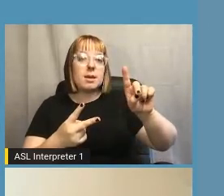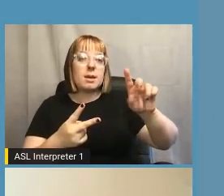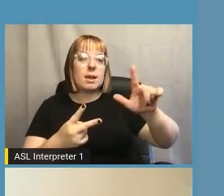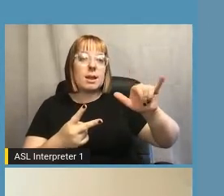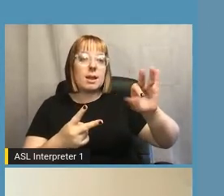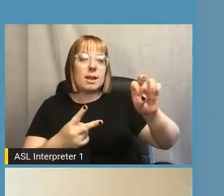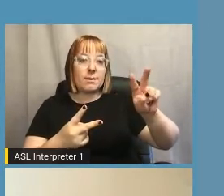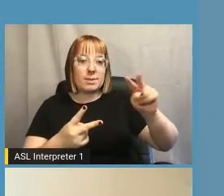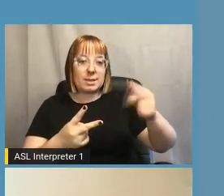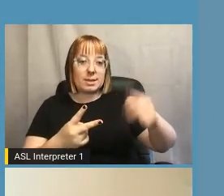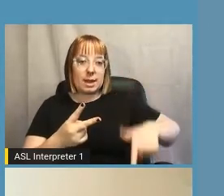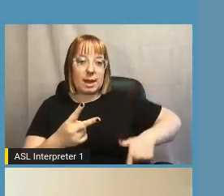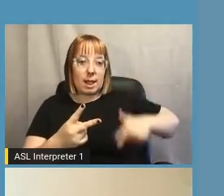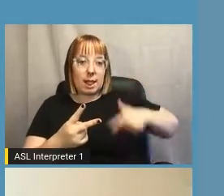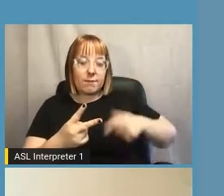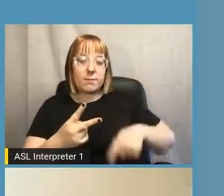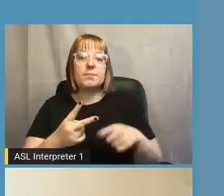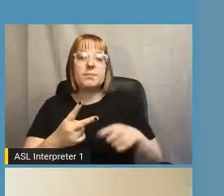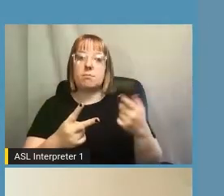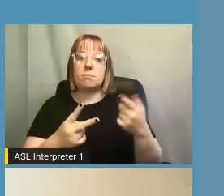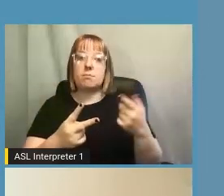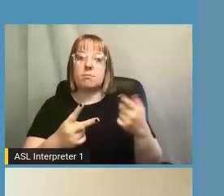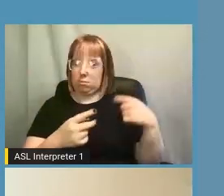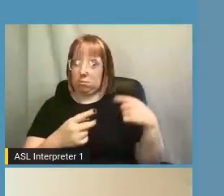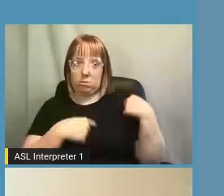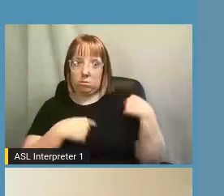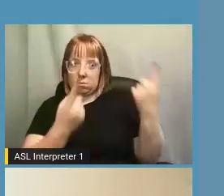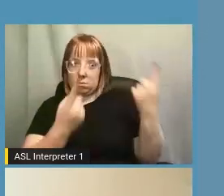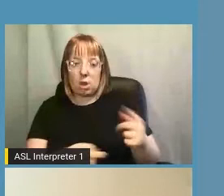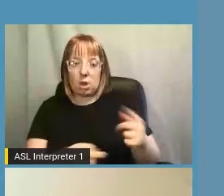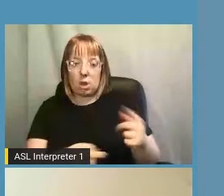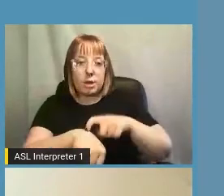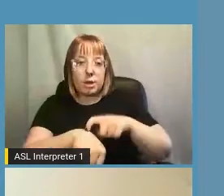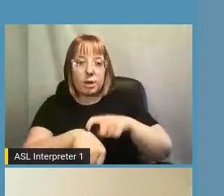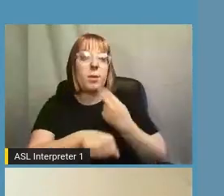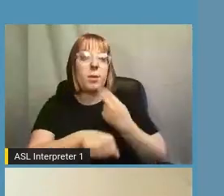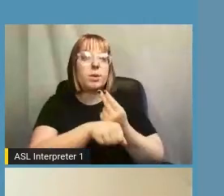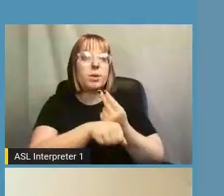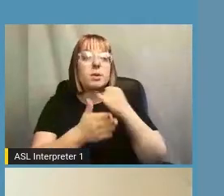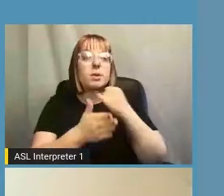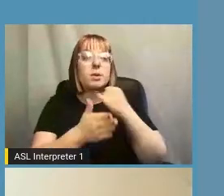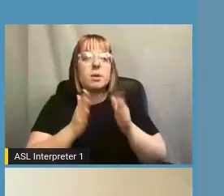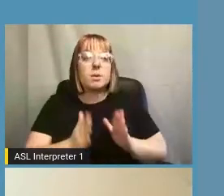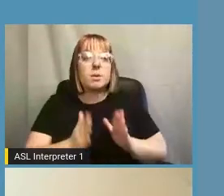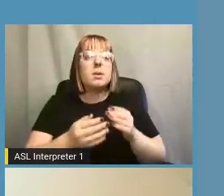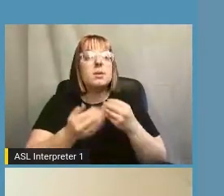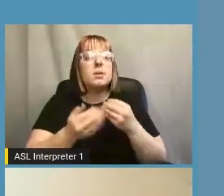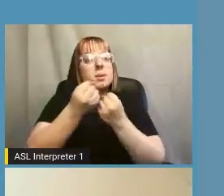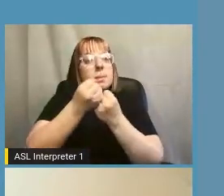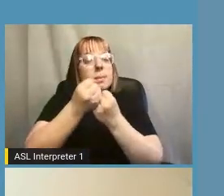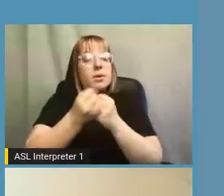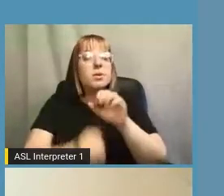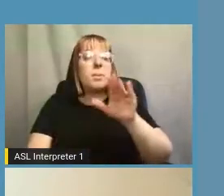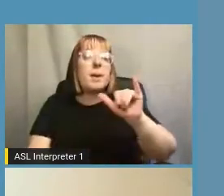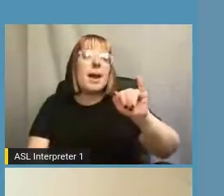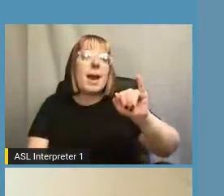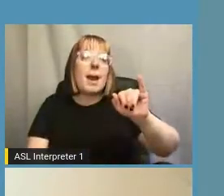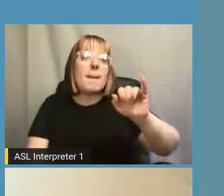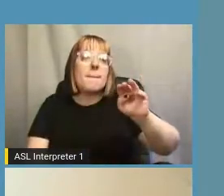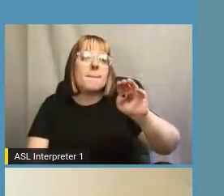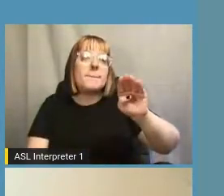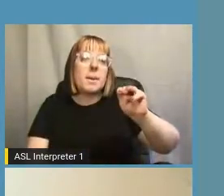time that i used it as an artist i was sponsored by ibm ibm used to have a virtual exhibition space